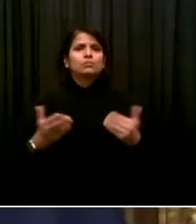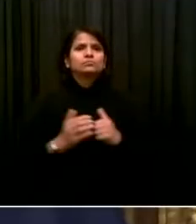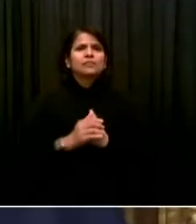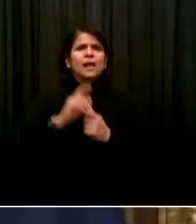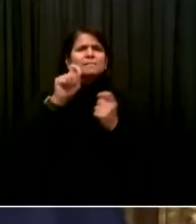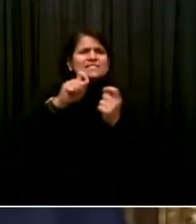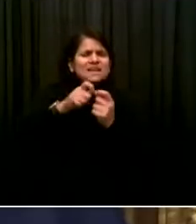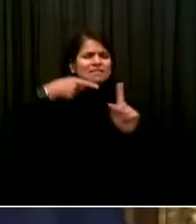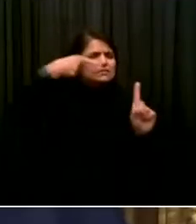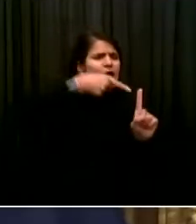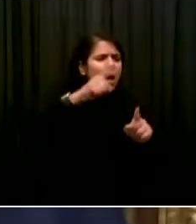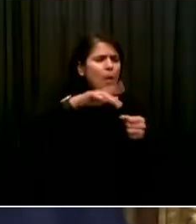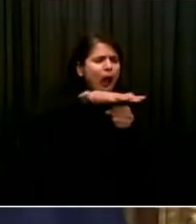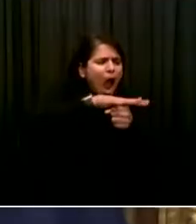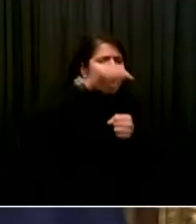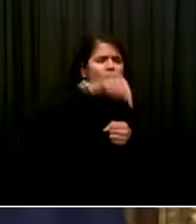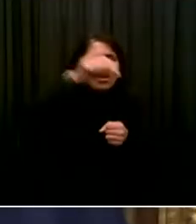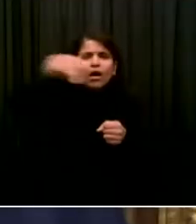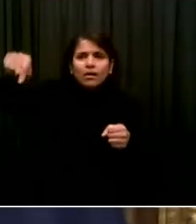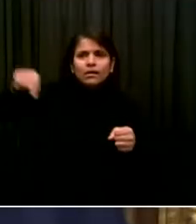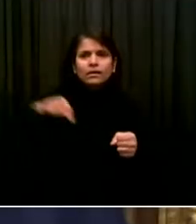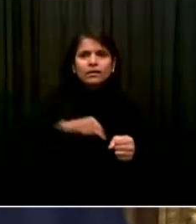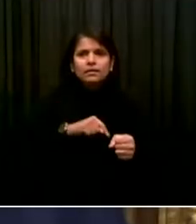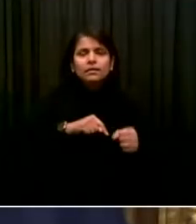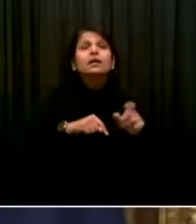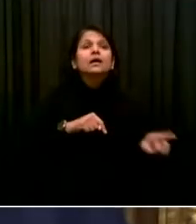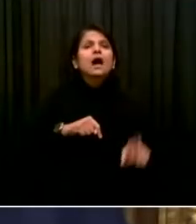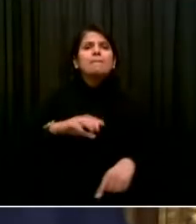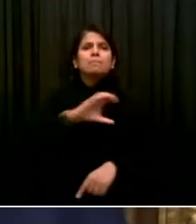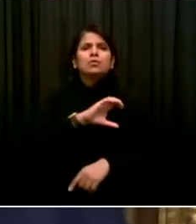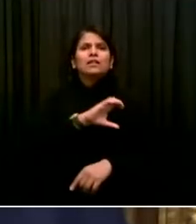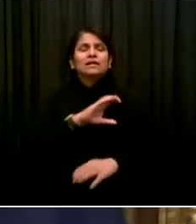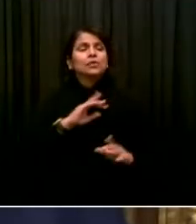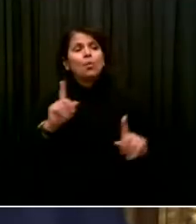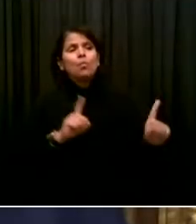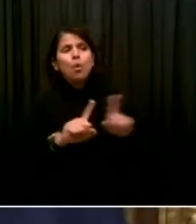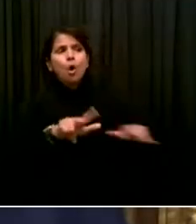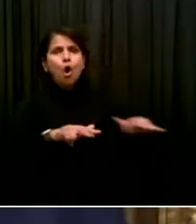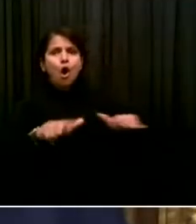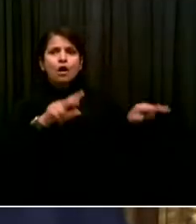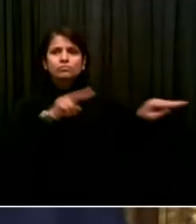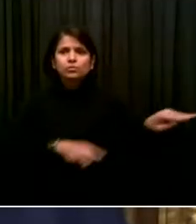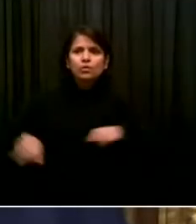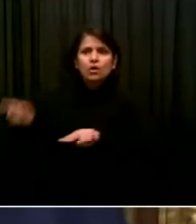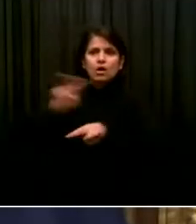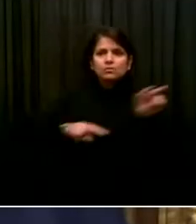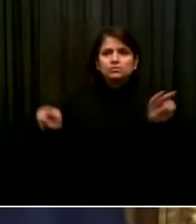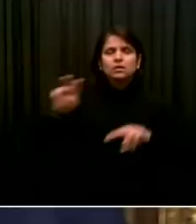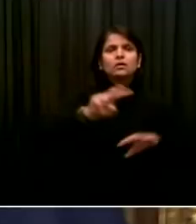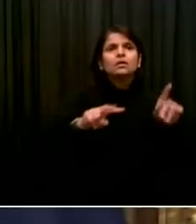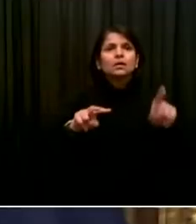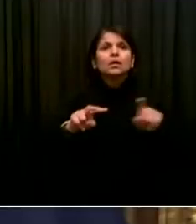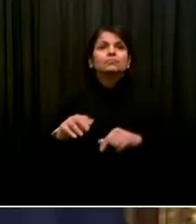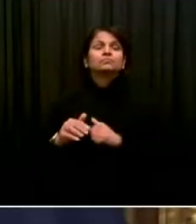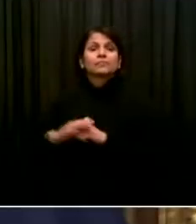OUR ISMSIN OTO INVOLVE THE COMMUNITY. WE WI PLLUT OFFICERS THROUGHOUT THE CITY. WE ENHANCE